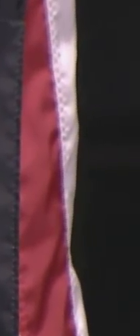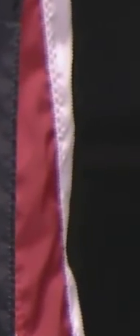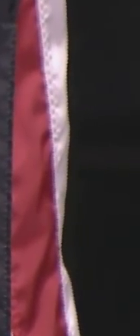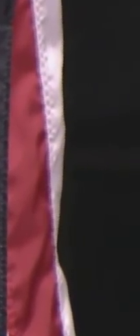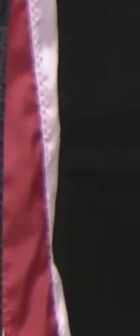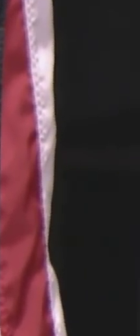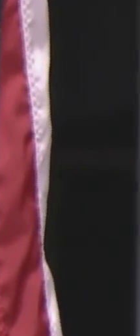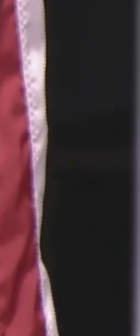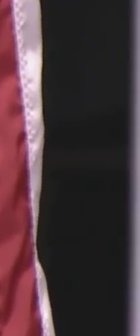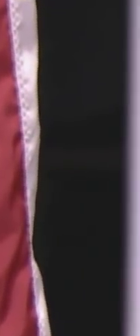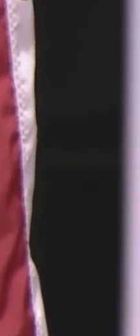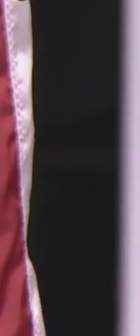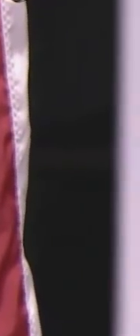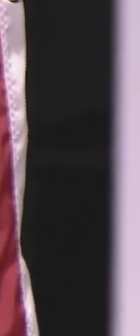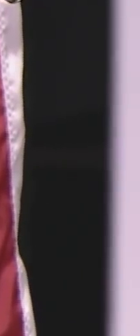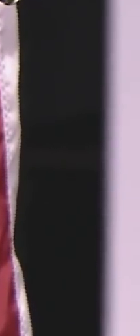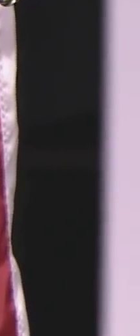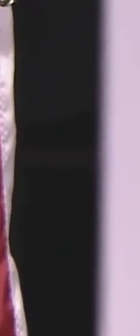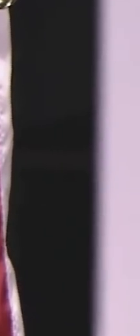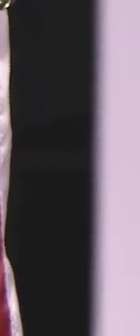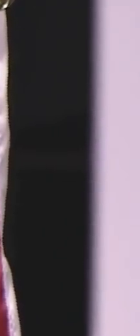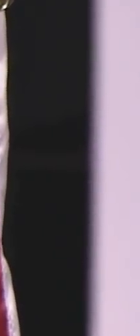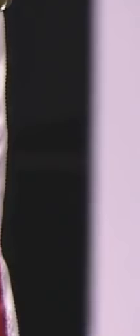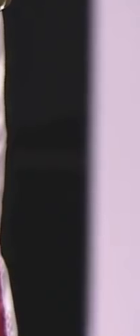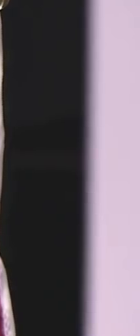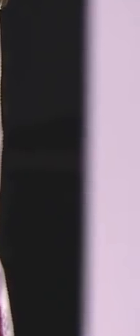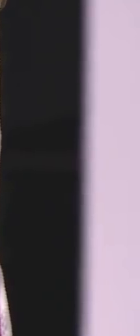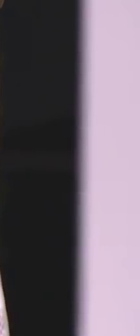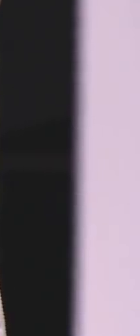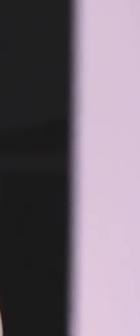STANDING AND WELCOME CAL STATE LA STUDENT DESIREE GONZALEZ WHO WILL SING